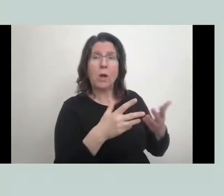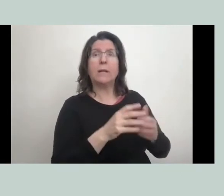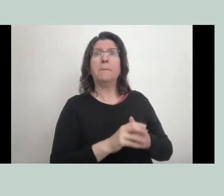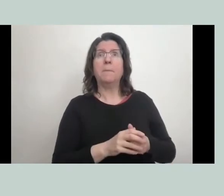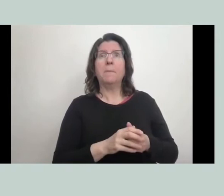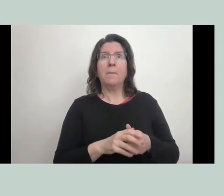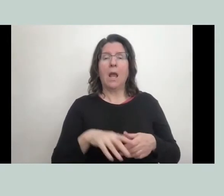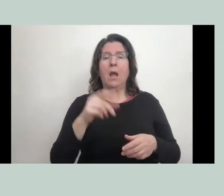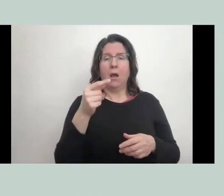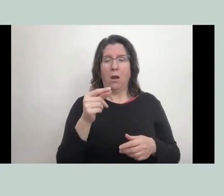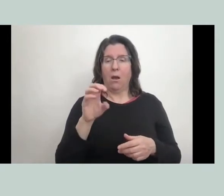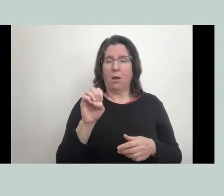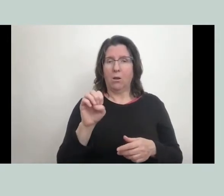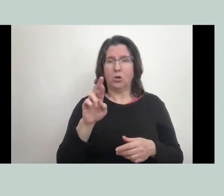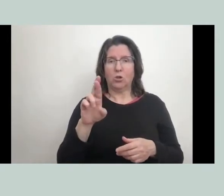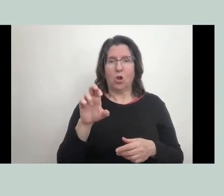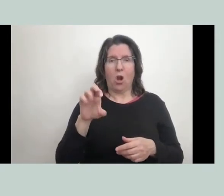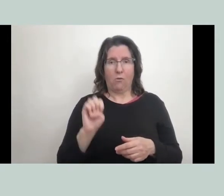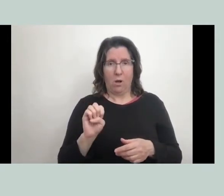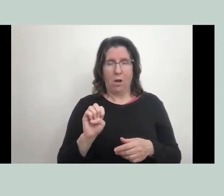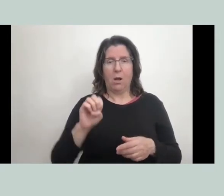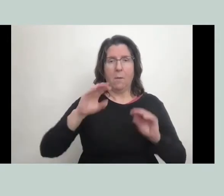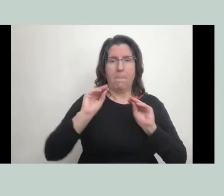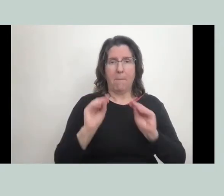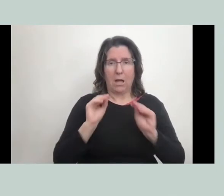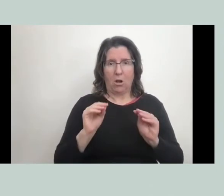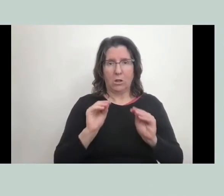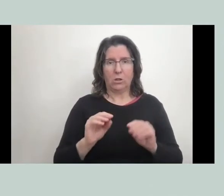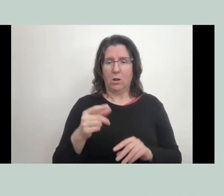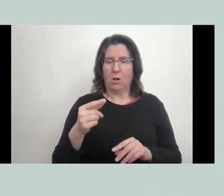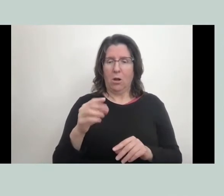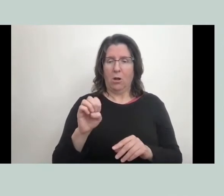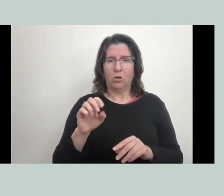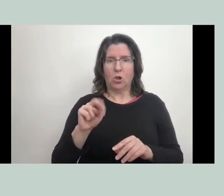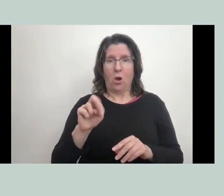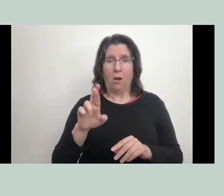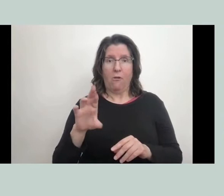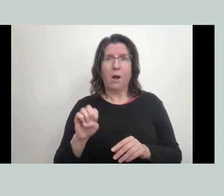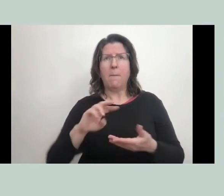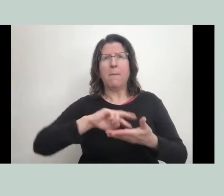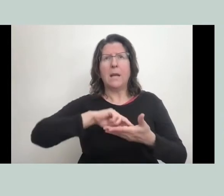EAL hearing students, as well as with deaf students is called 'genre pedagogy.'